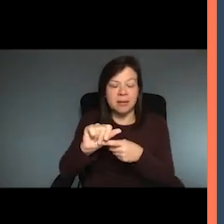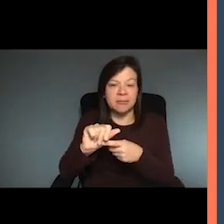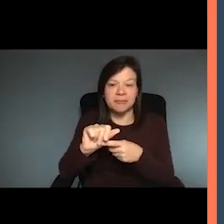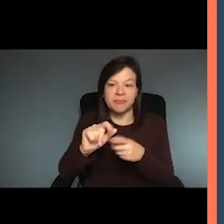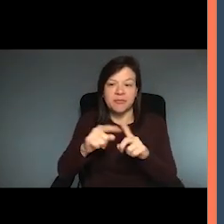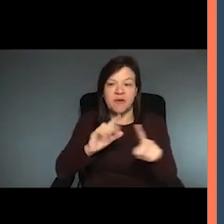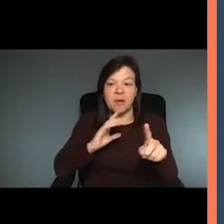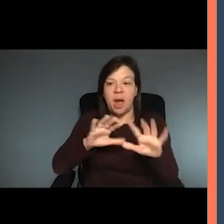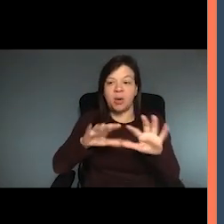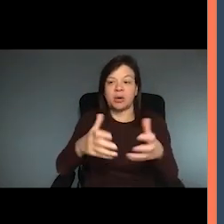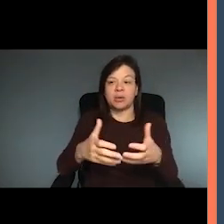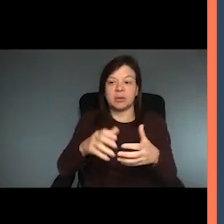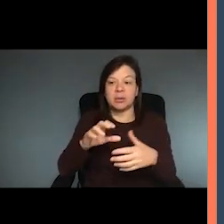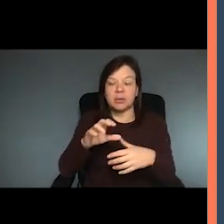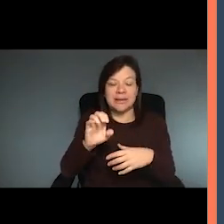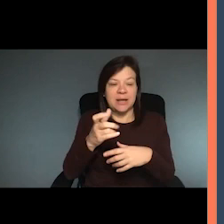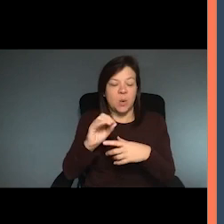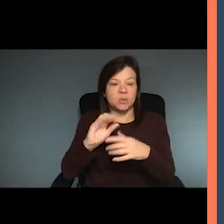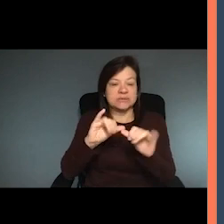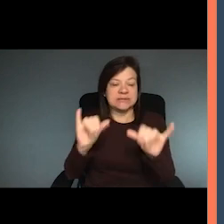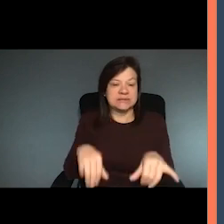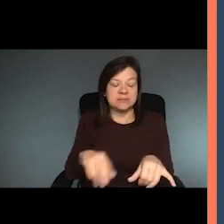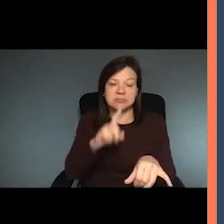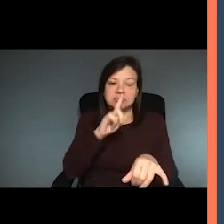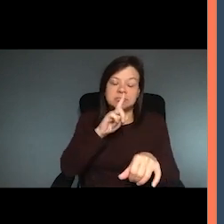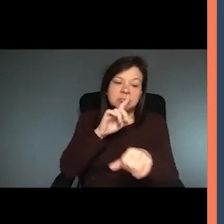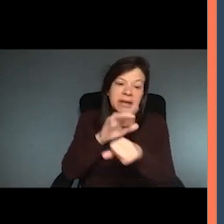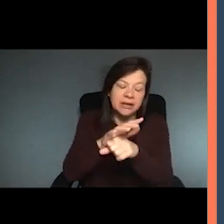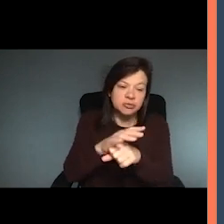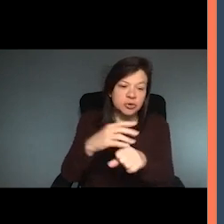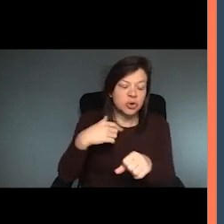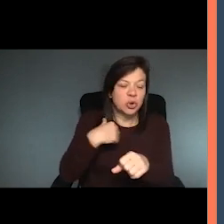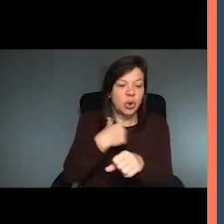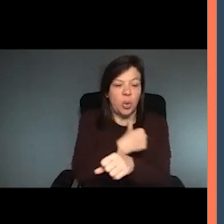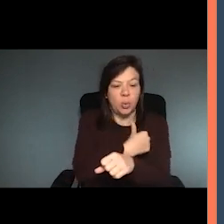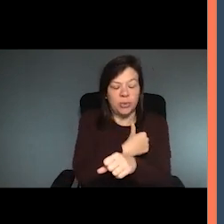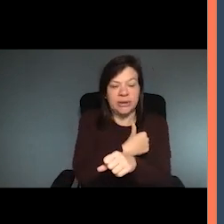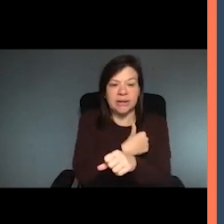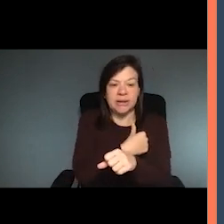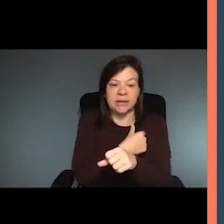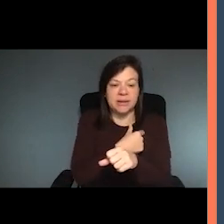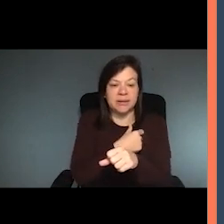THAT WE CAN REALLY TIE BACK THE STORY OF WHO IN OUR